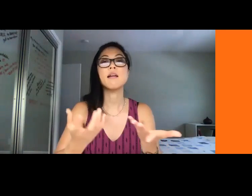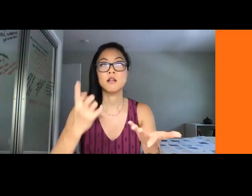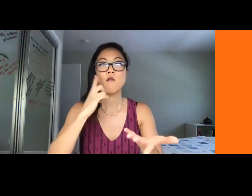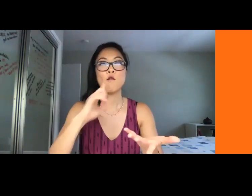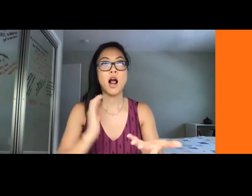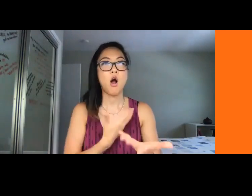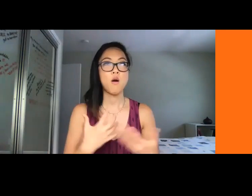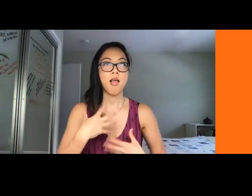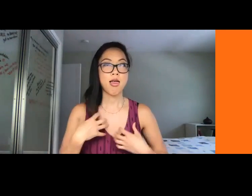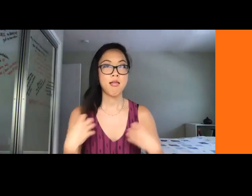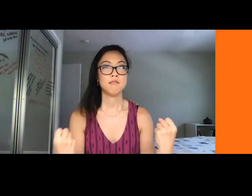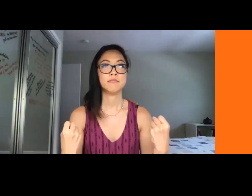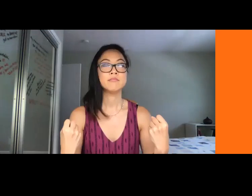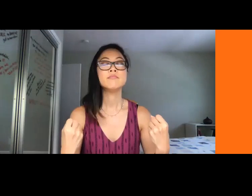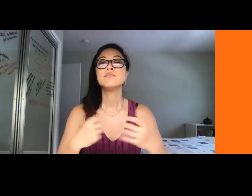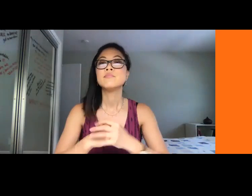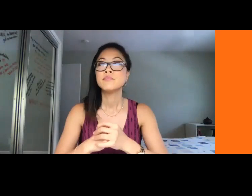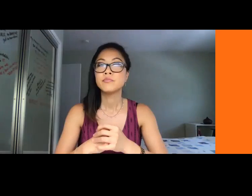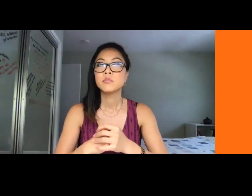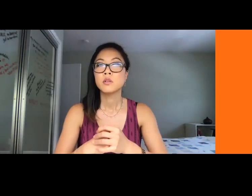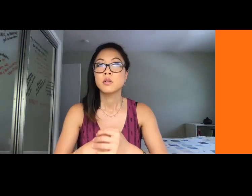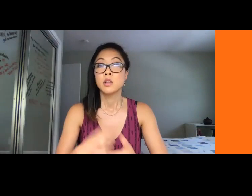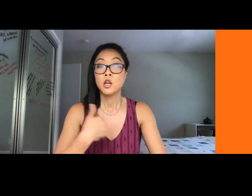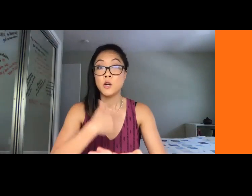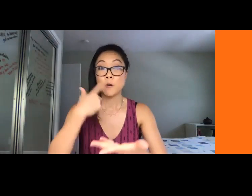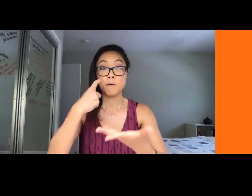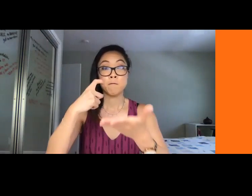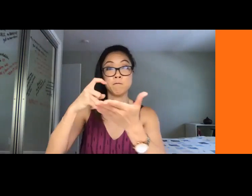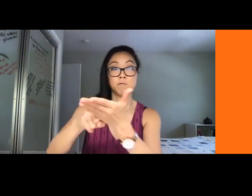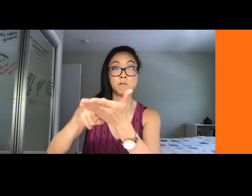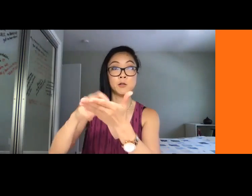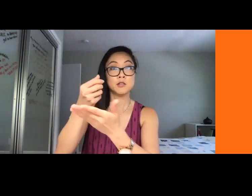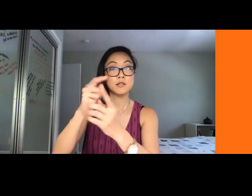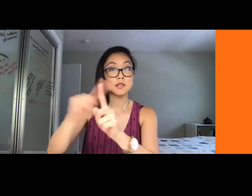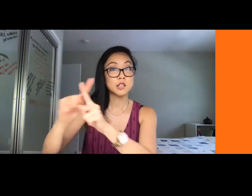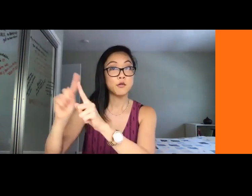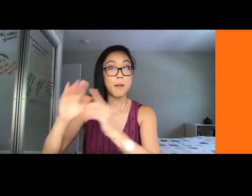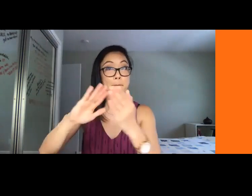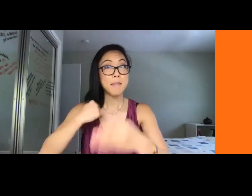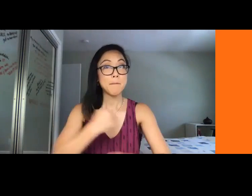campaign video featuring members of our dance community displaying our strength and power in numbers, written a